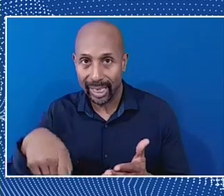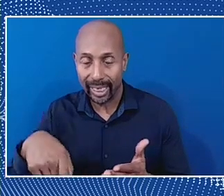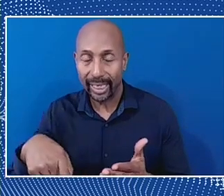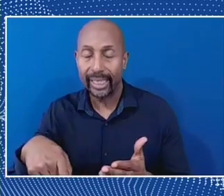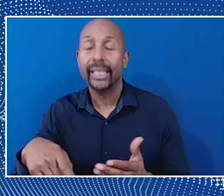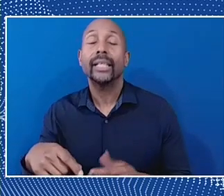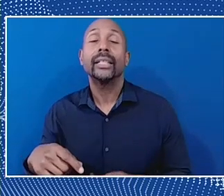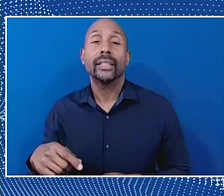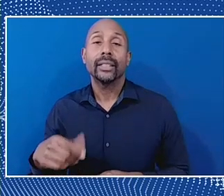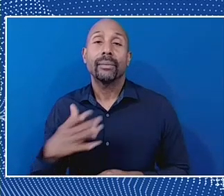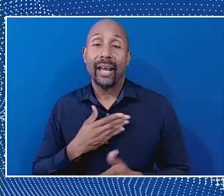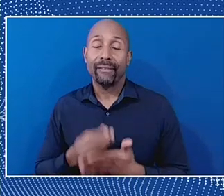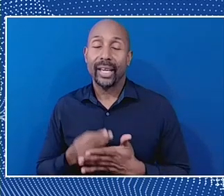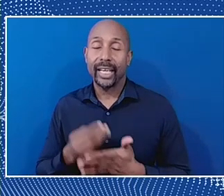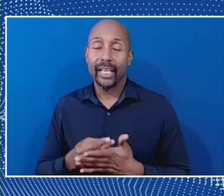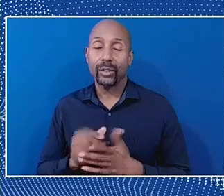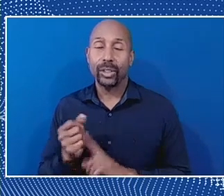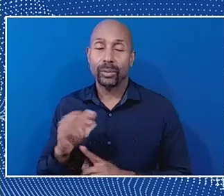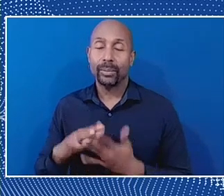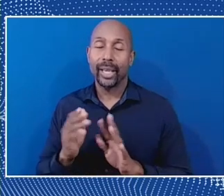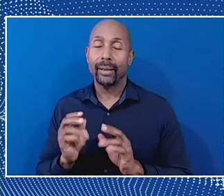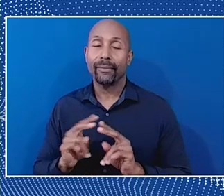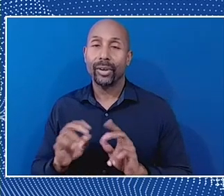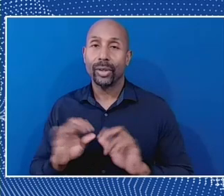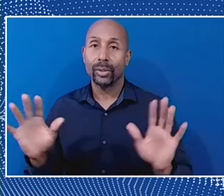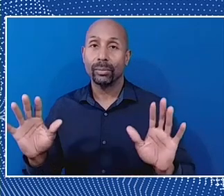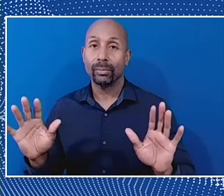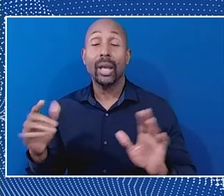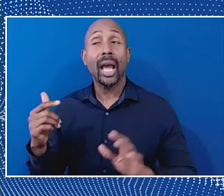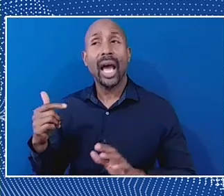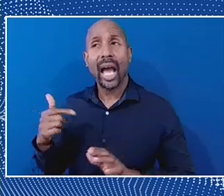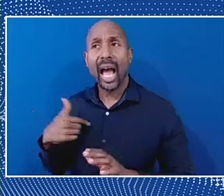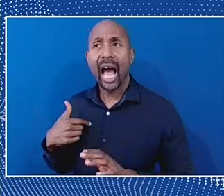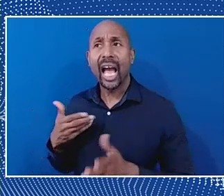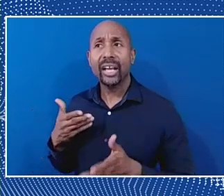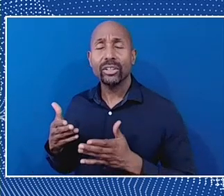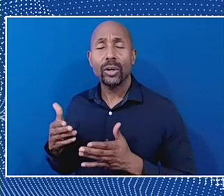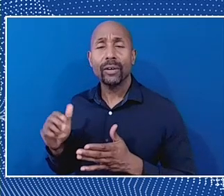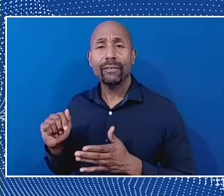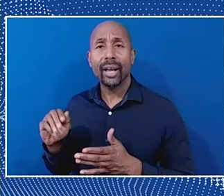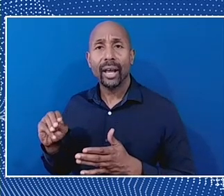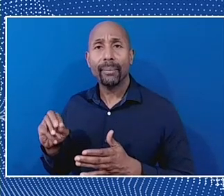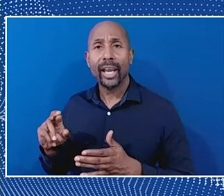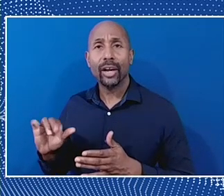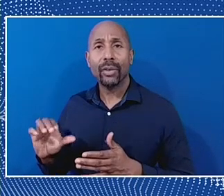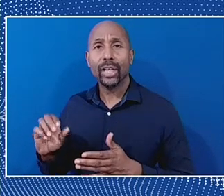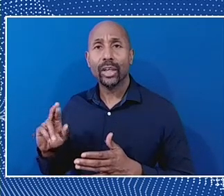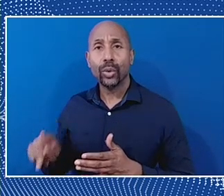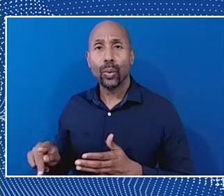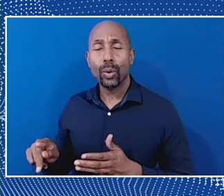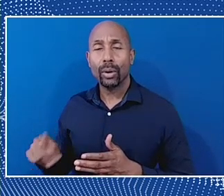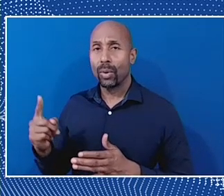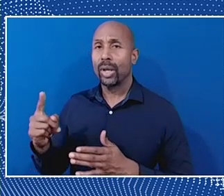As someone who then served an AmeriCorps term in the fall of 2020, I was able to establish a plan, pay off my delinquent